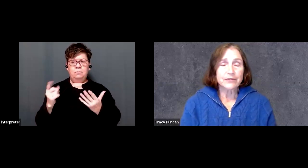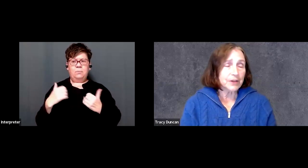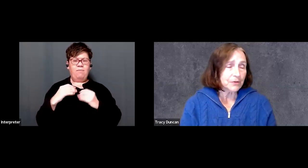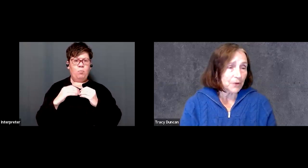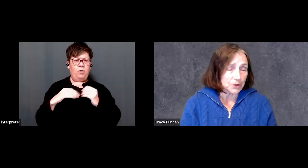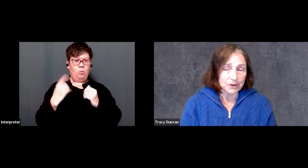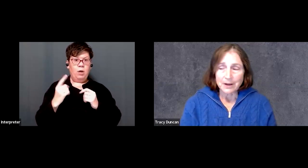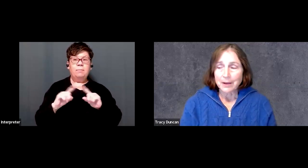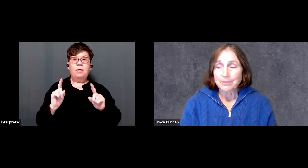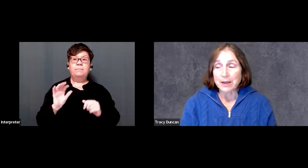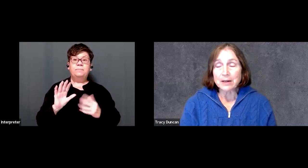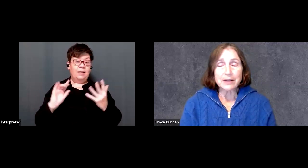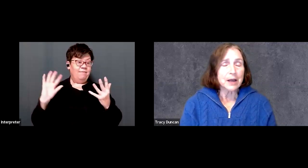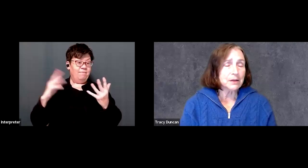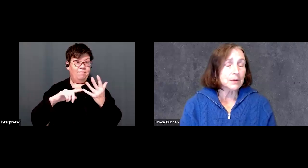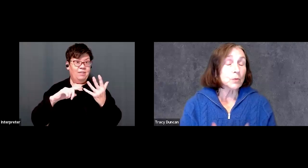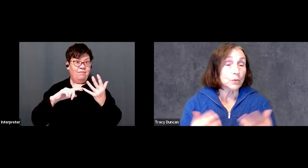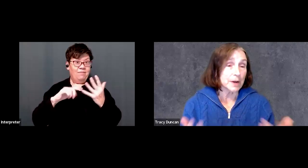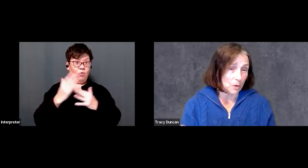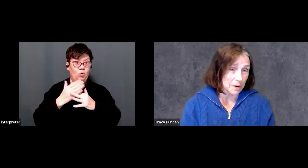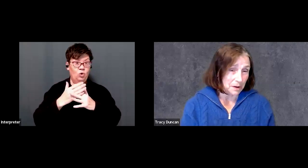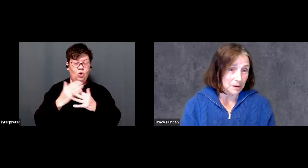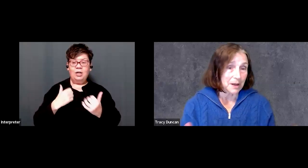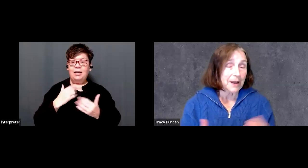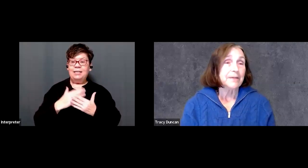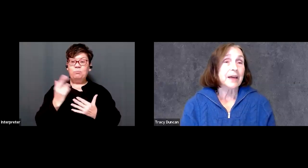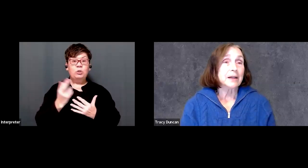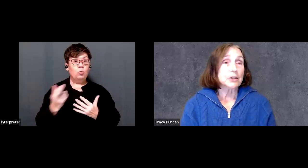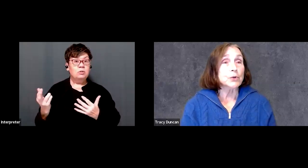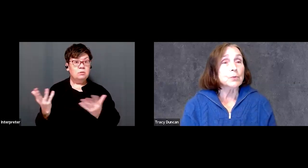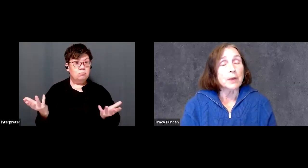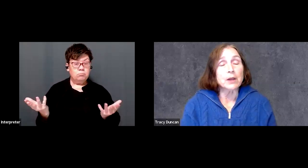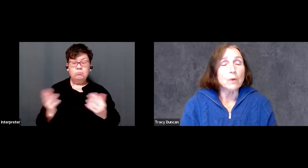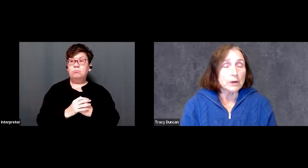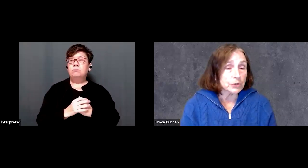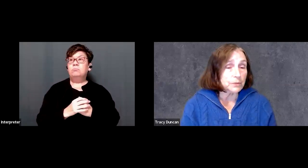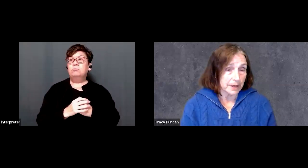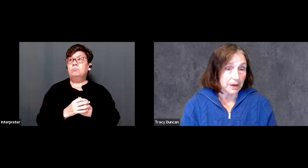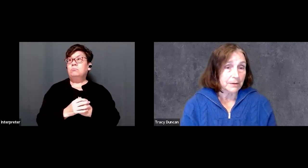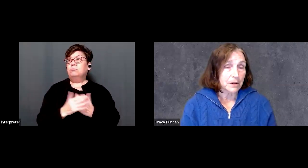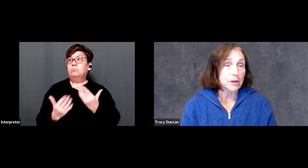And the fifth folder basically has some resources that you may want to read.